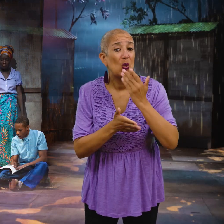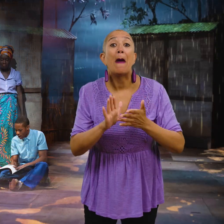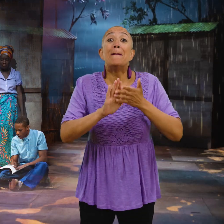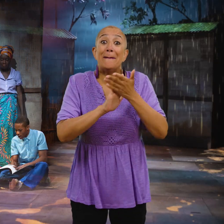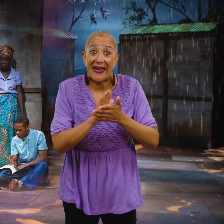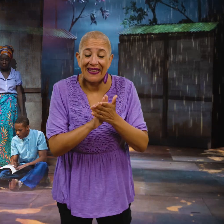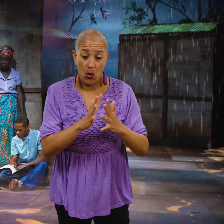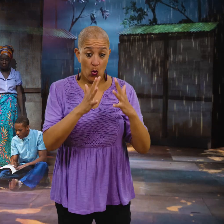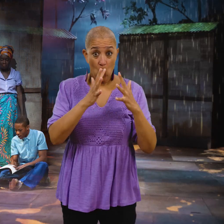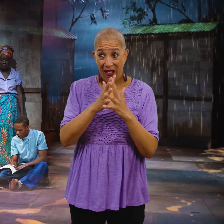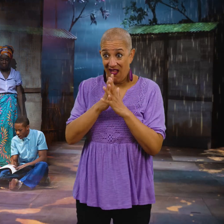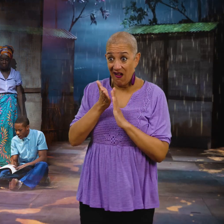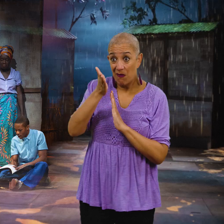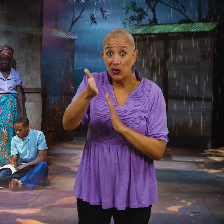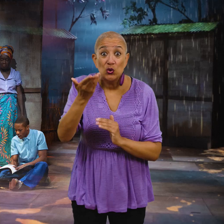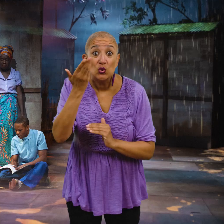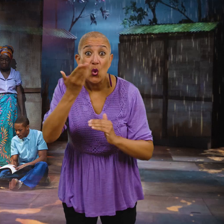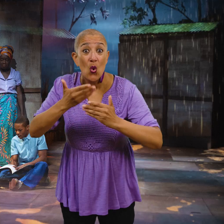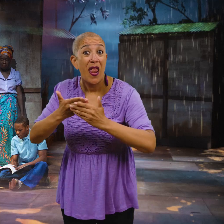leaving little time to study.